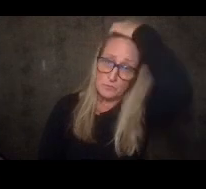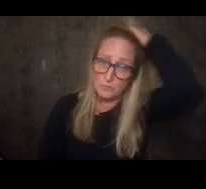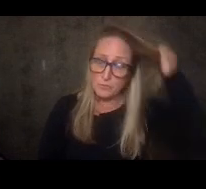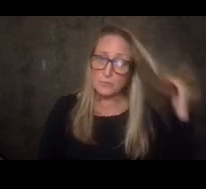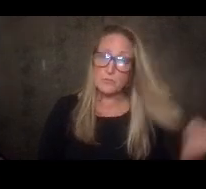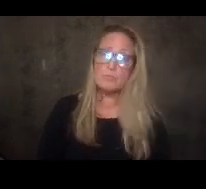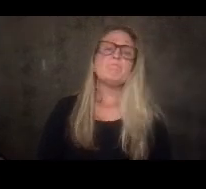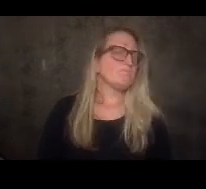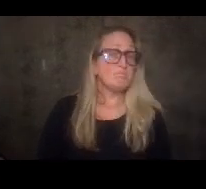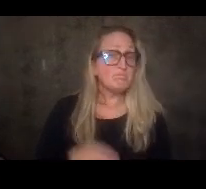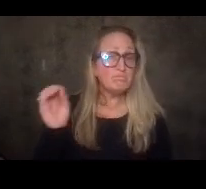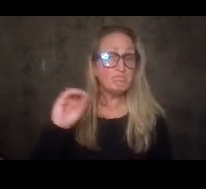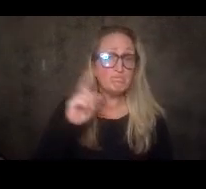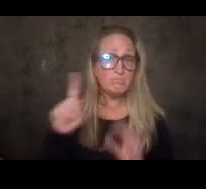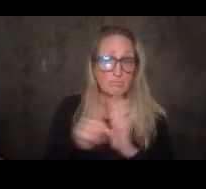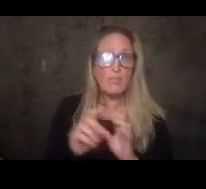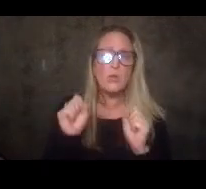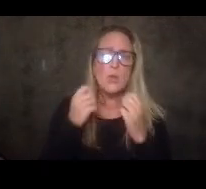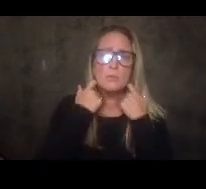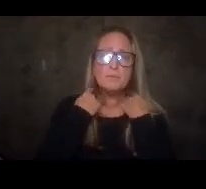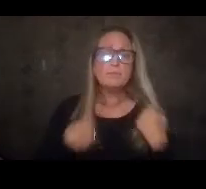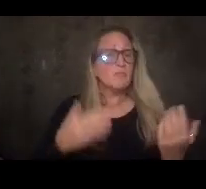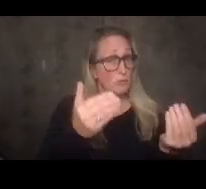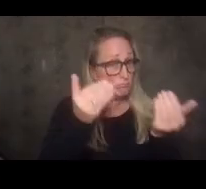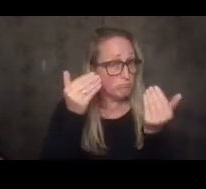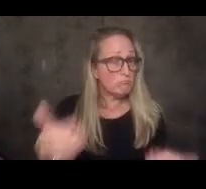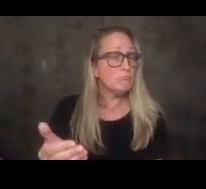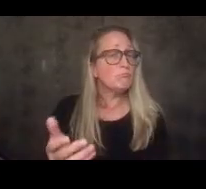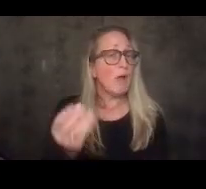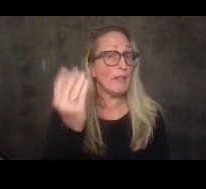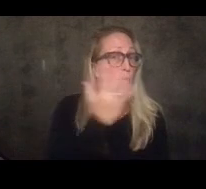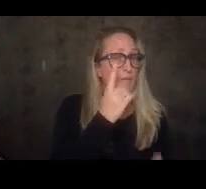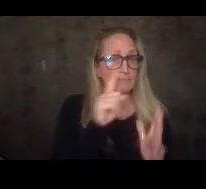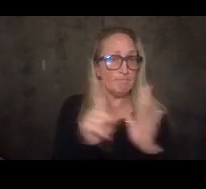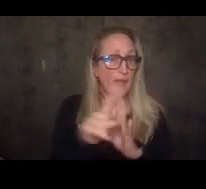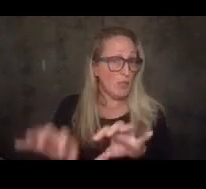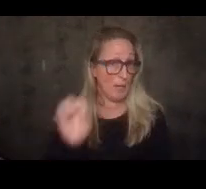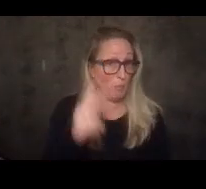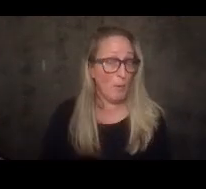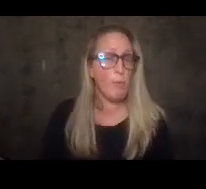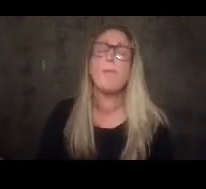Alright, don't see anything coming through, so if you want to carry on I'll certainly let you know if something comes up in the chat. Awesome, thank you.